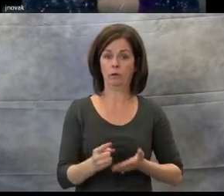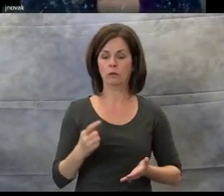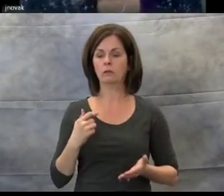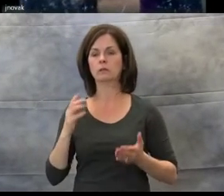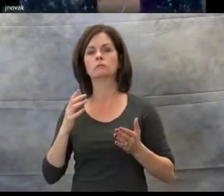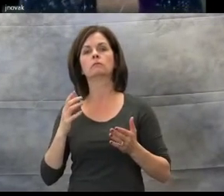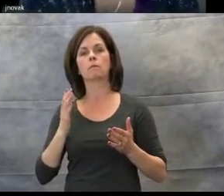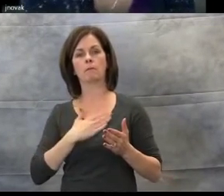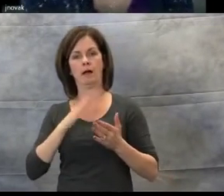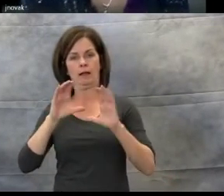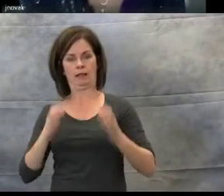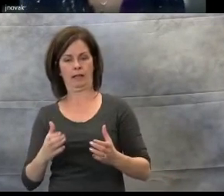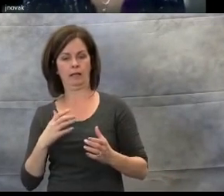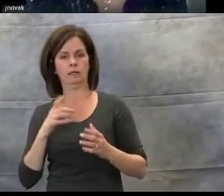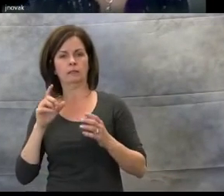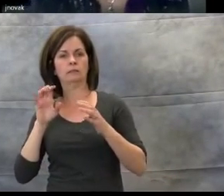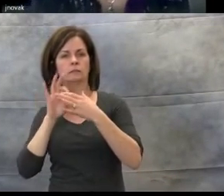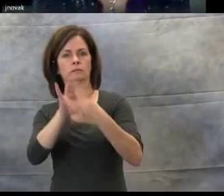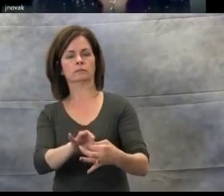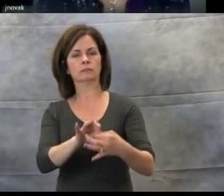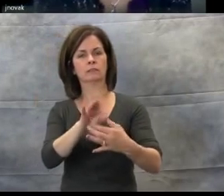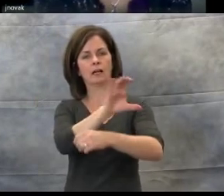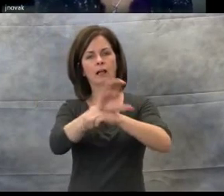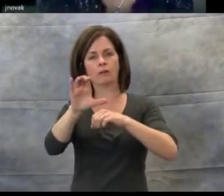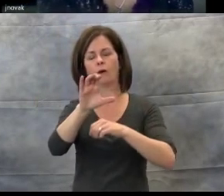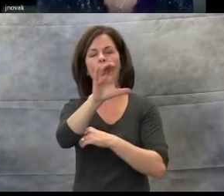coloradosprings.com. We, as a class, would review